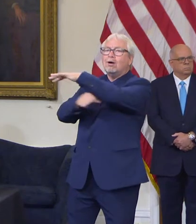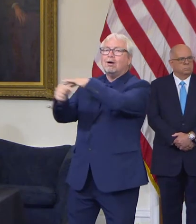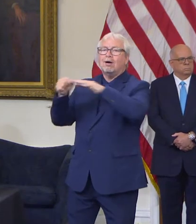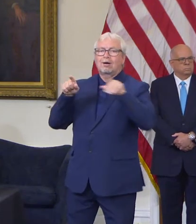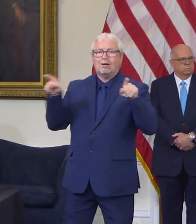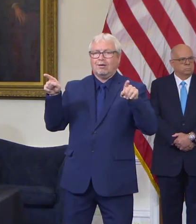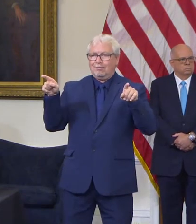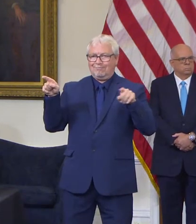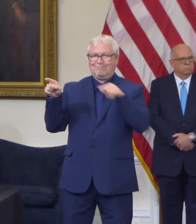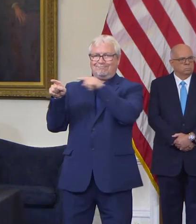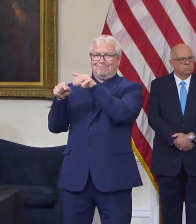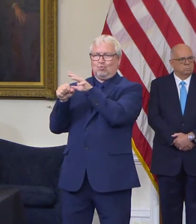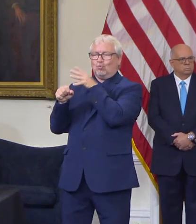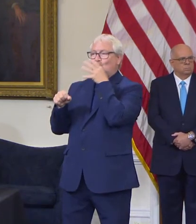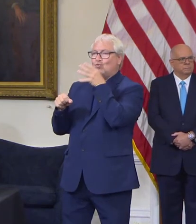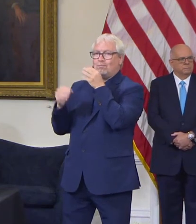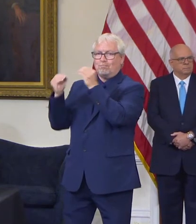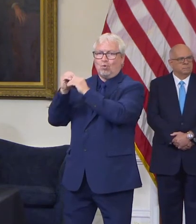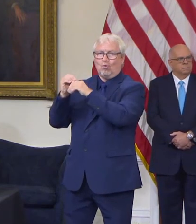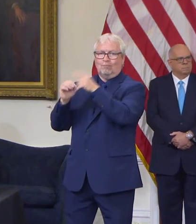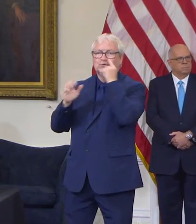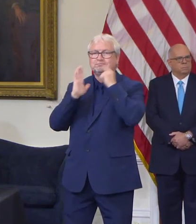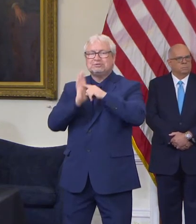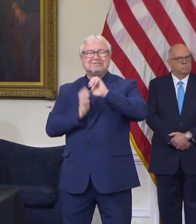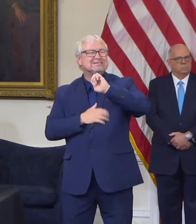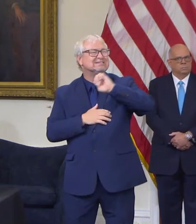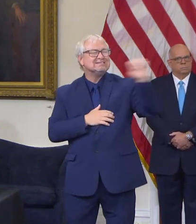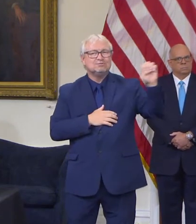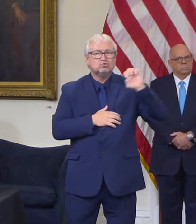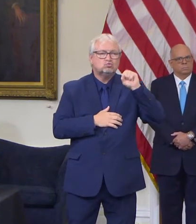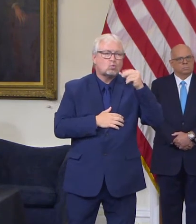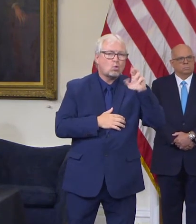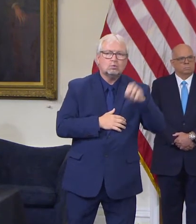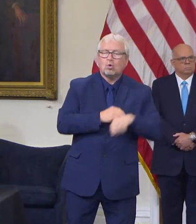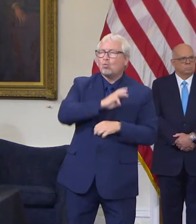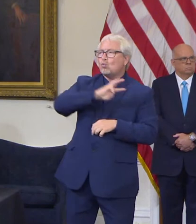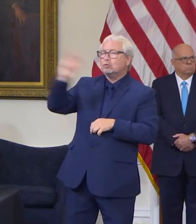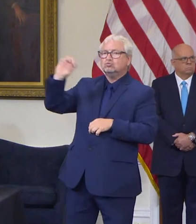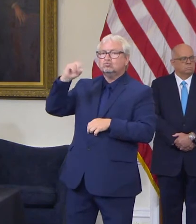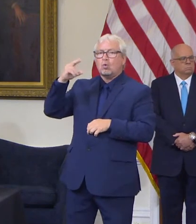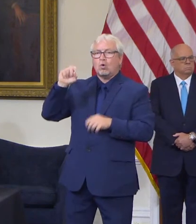coronavirus. The hospitals with most patients with COVID-19